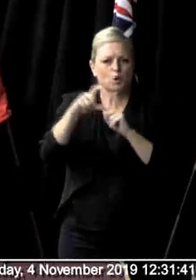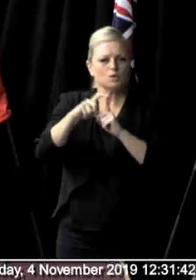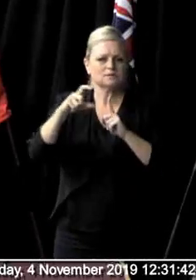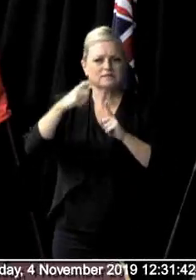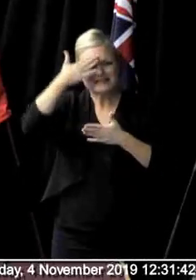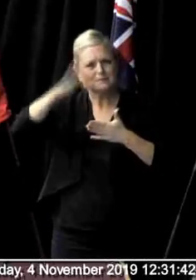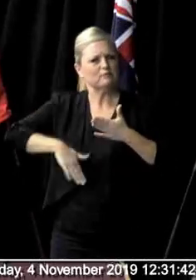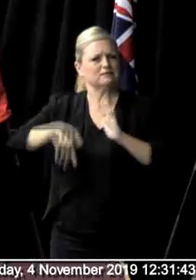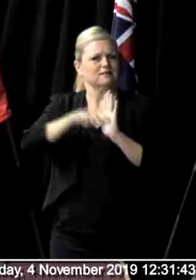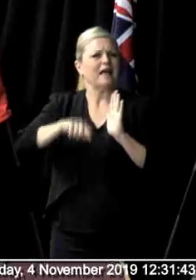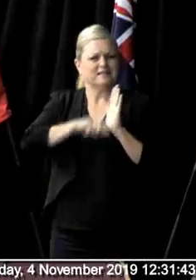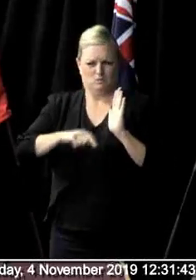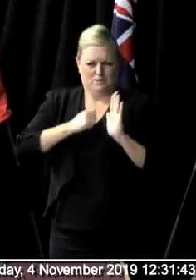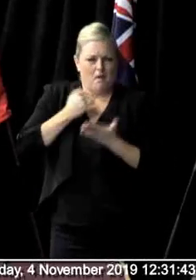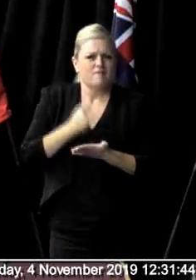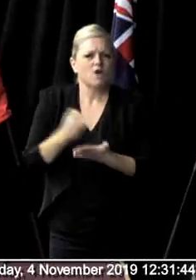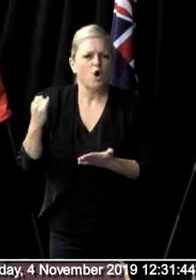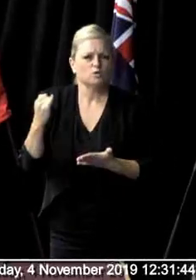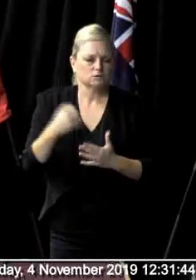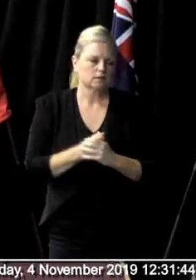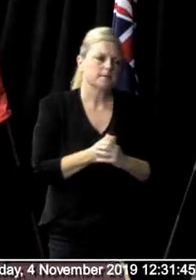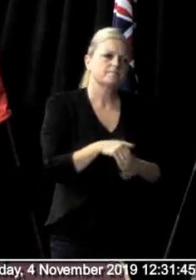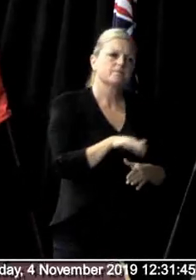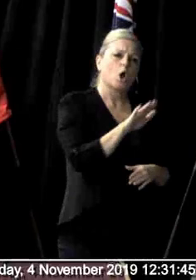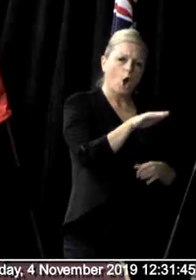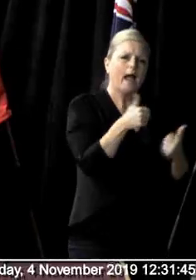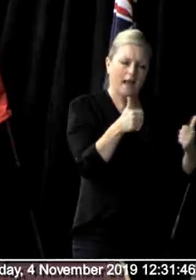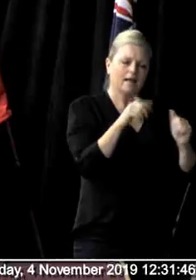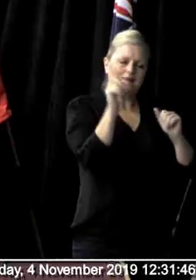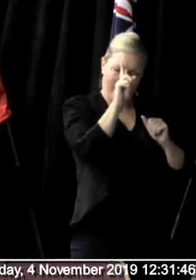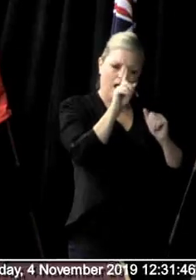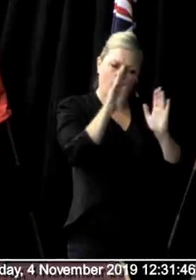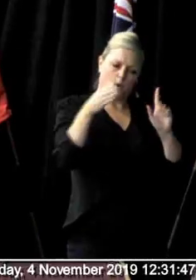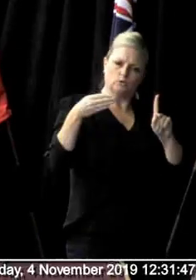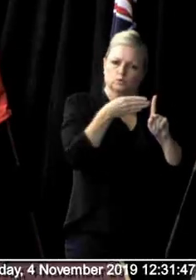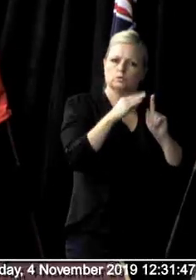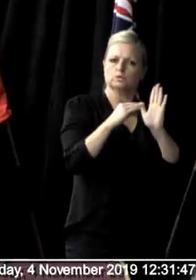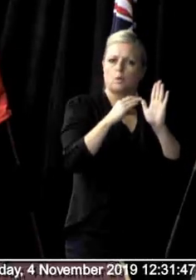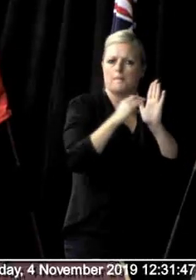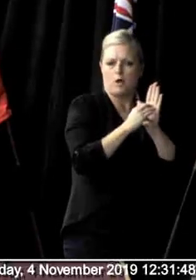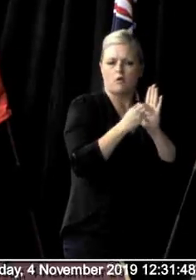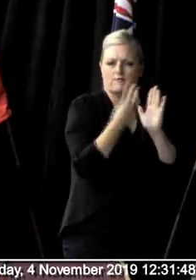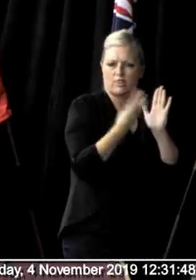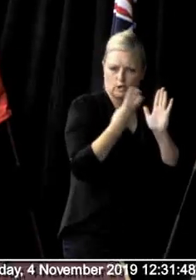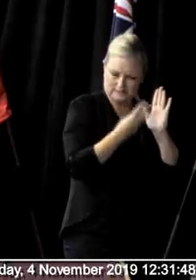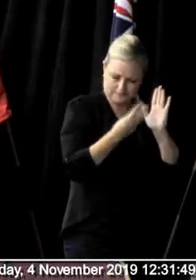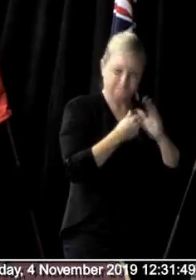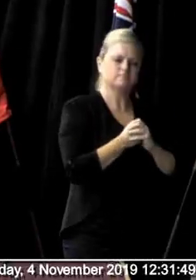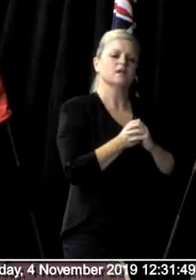Just to assist you in your orientation, about paragraph 30 for you. Did you then decide to change schools?